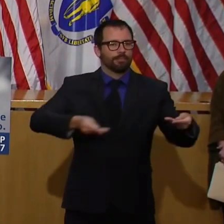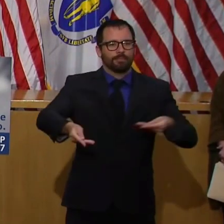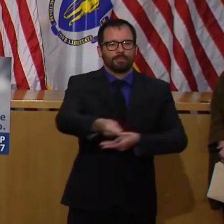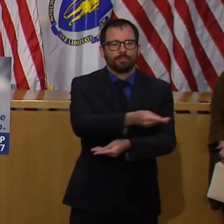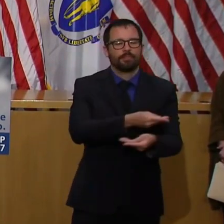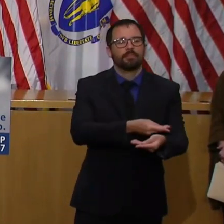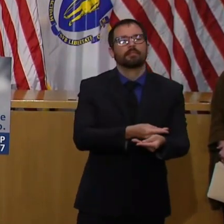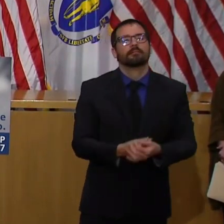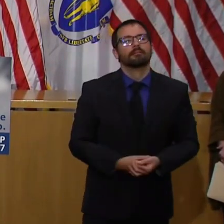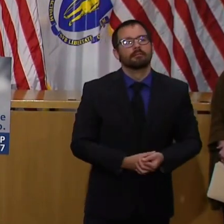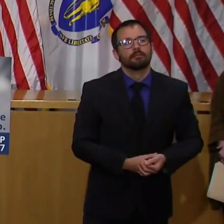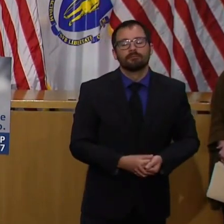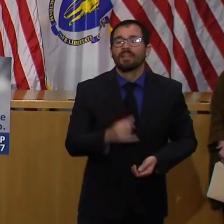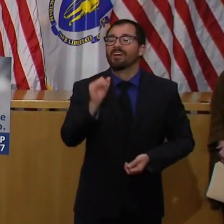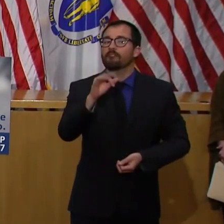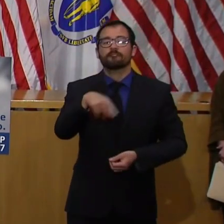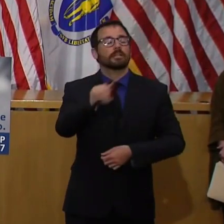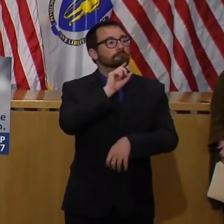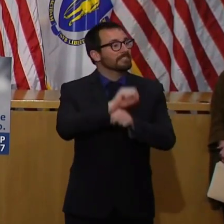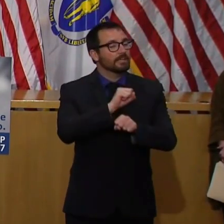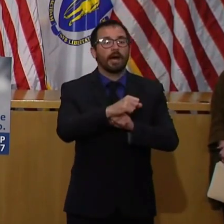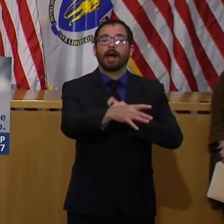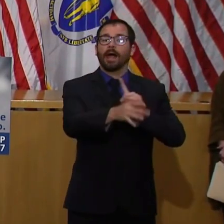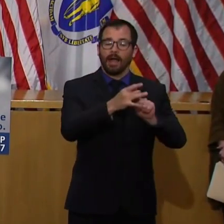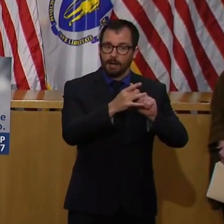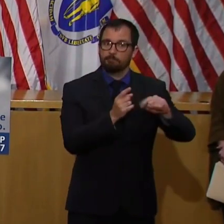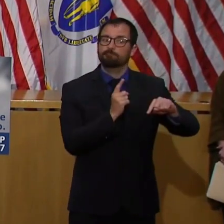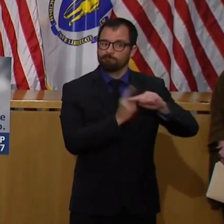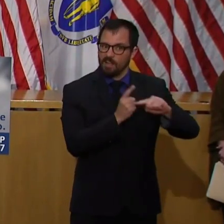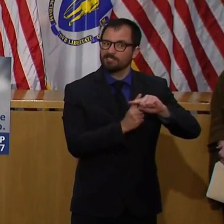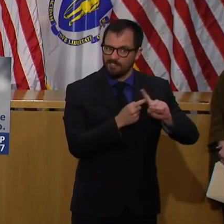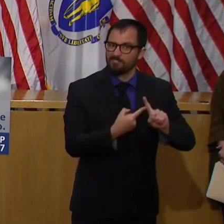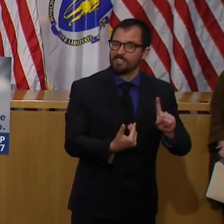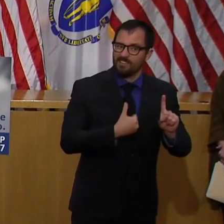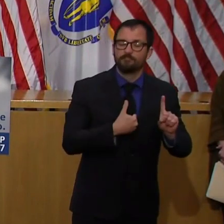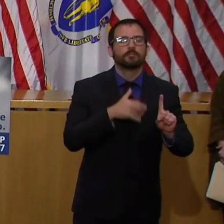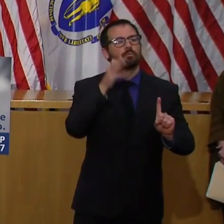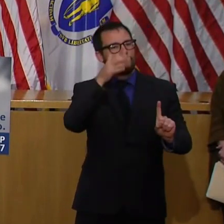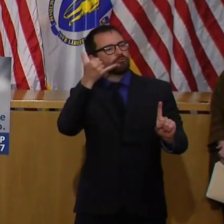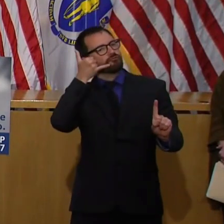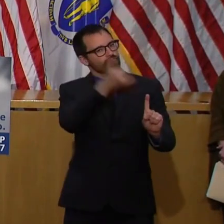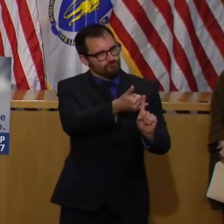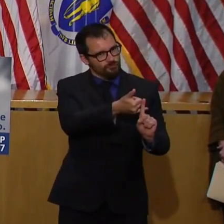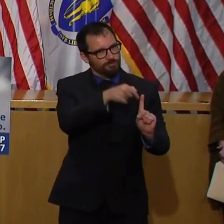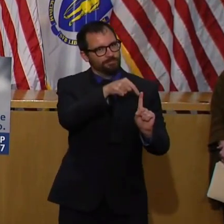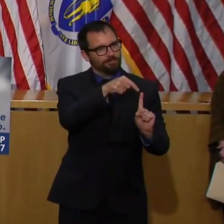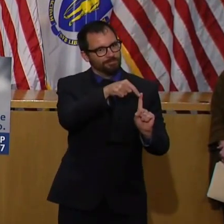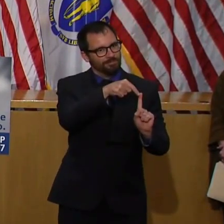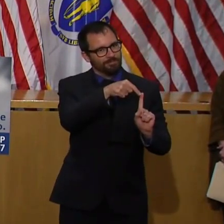THE COMMUNITY TRACING COLLABORATIVE OR THE LOCAL BOARD OF HEALTH. ON THAT CALL, WE WANT TO BE